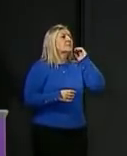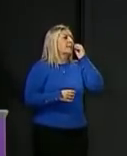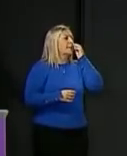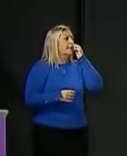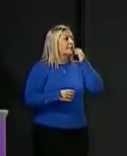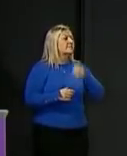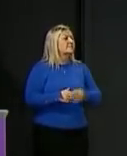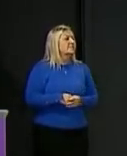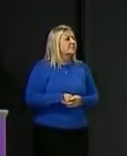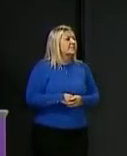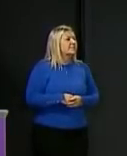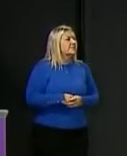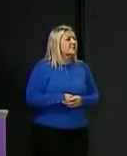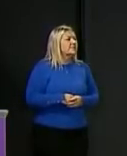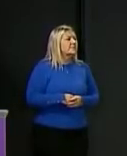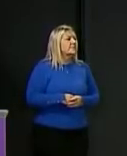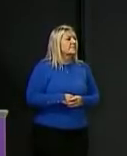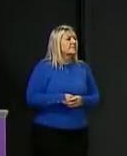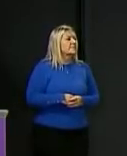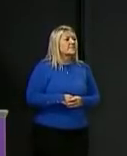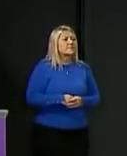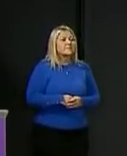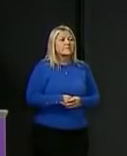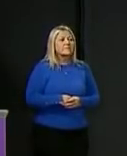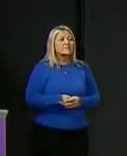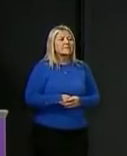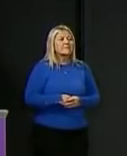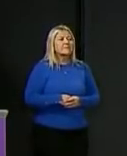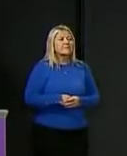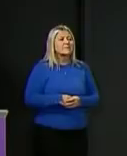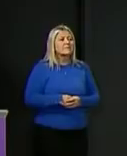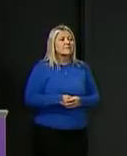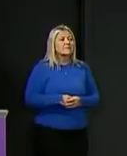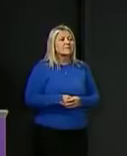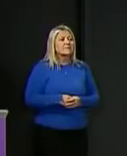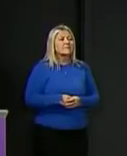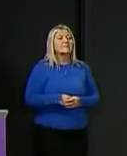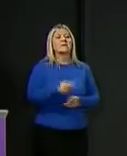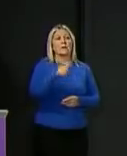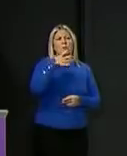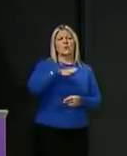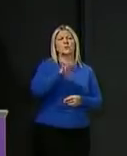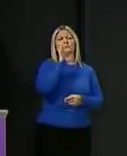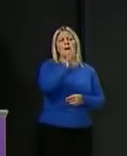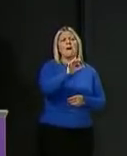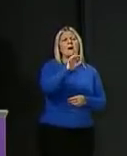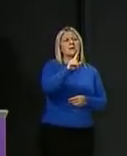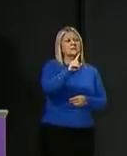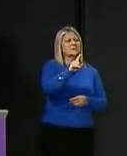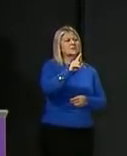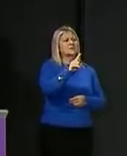Thank you First Minister. I just wanted to ask again about the limitations on mother and baby